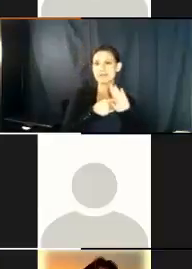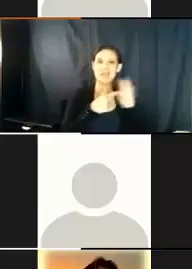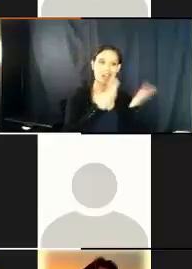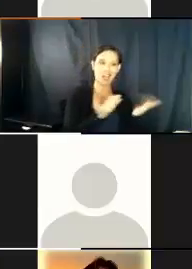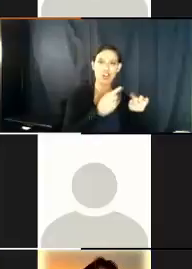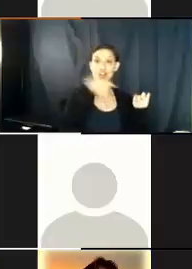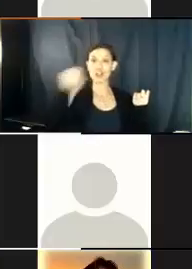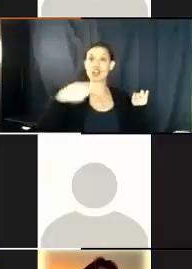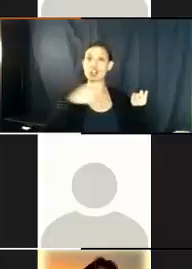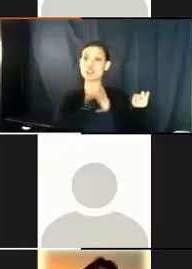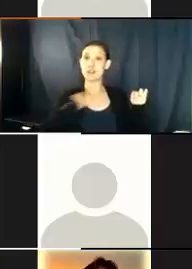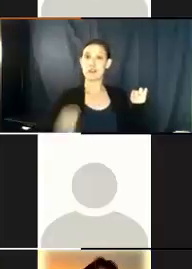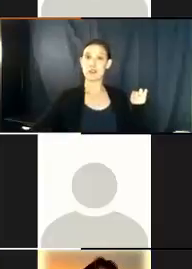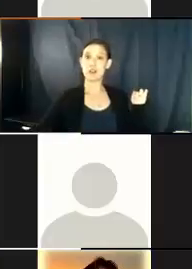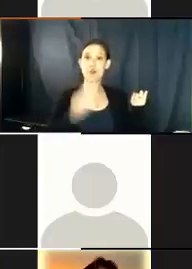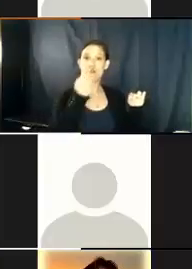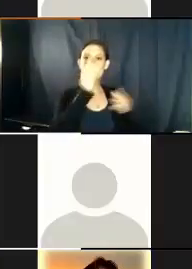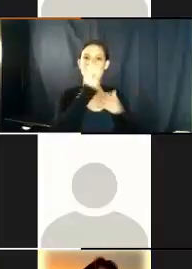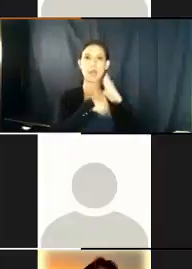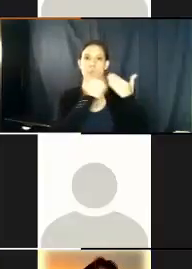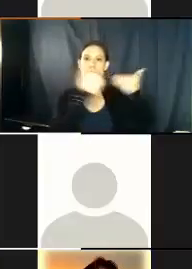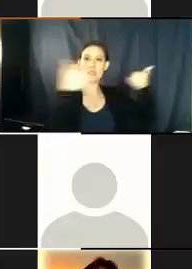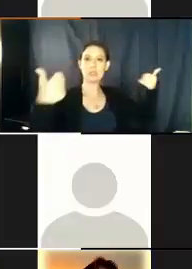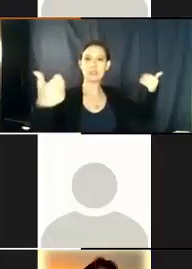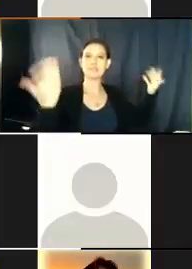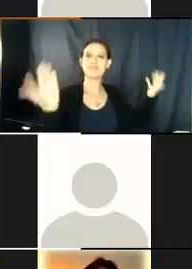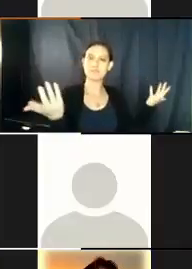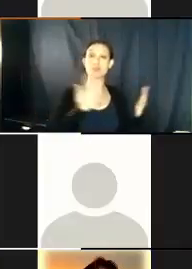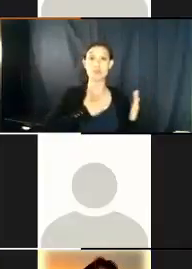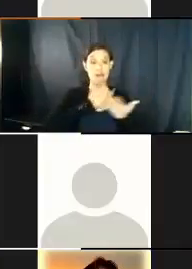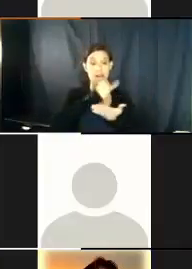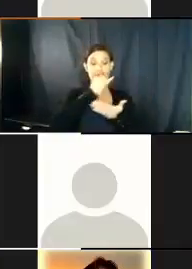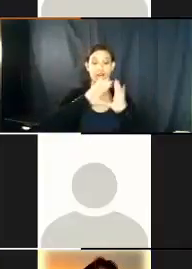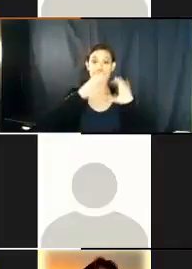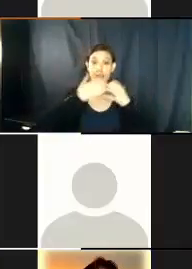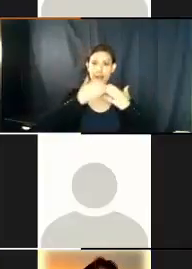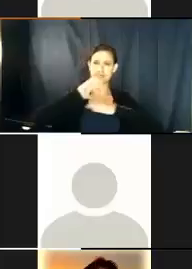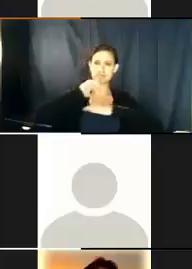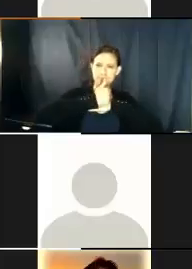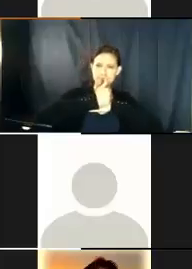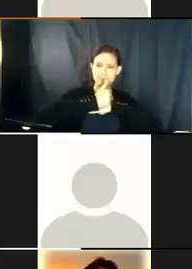So I have to build a course in a way that if the student doesn't have the teacher right